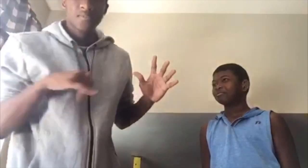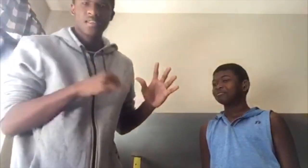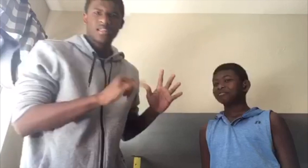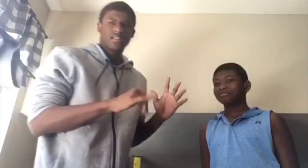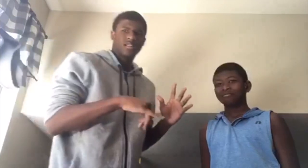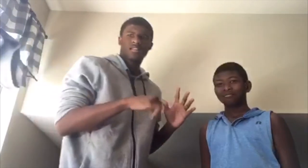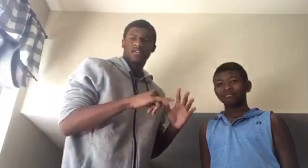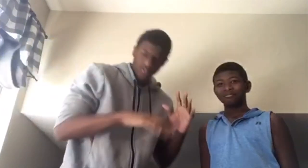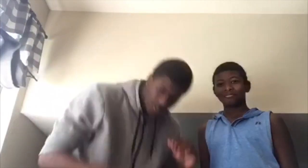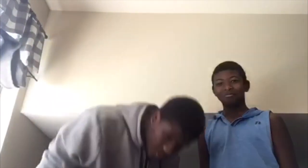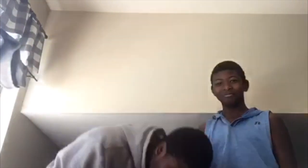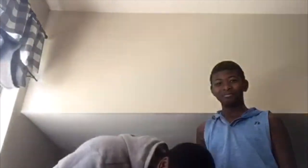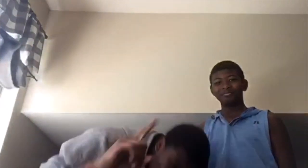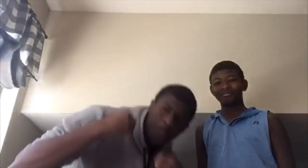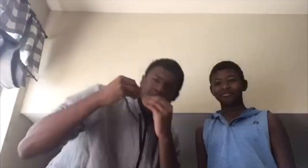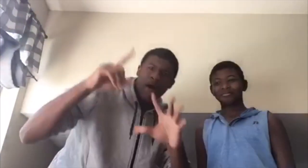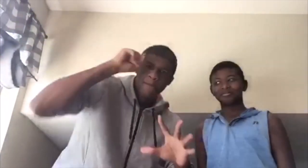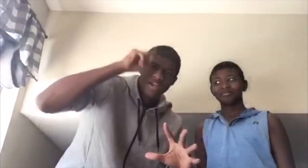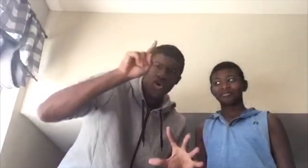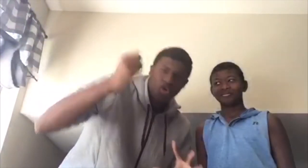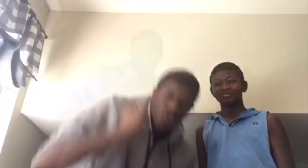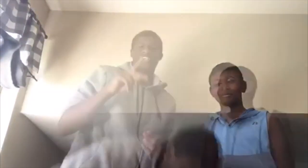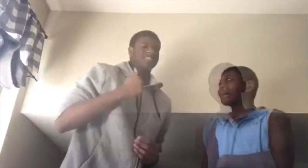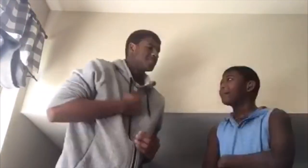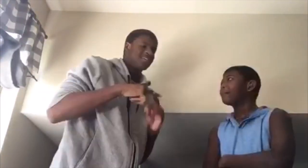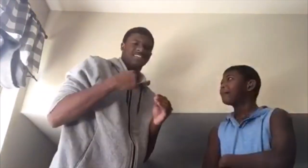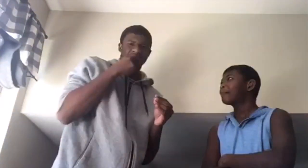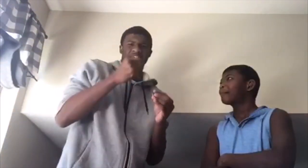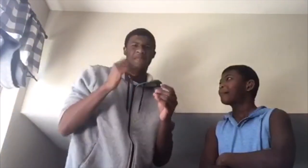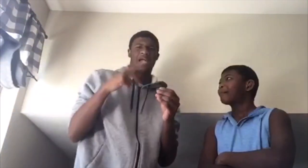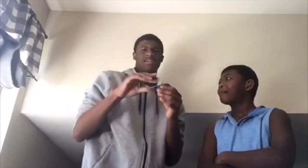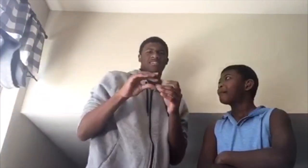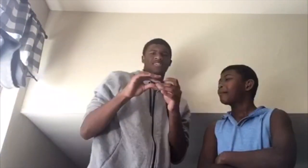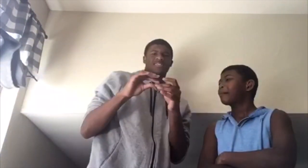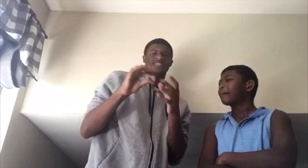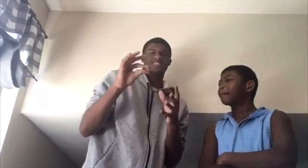See that? That. That. That… Oh I lost the penny, hold on… Sorry about that, just got it back.